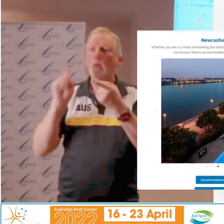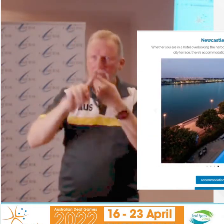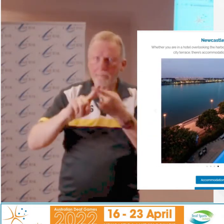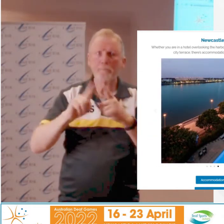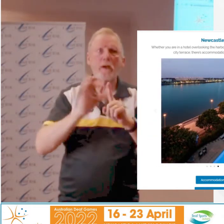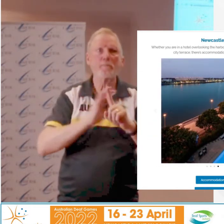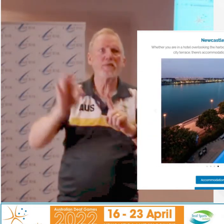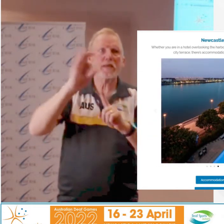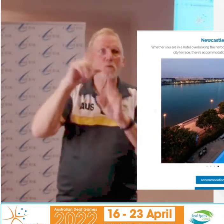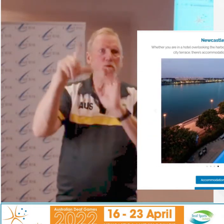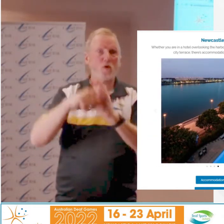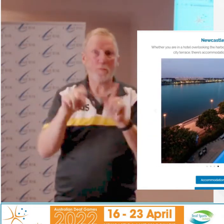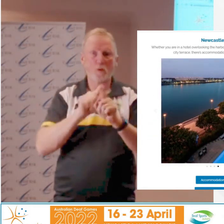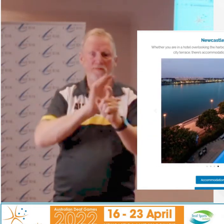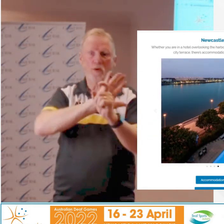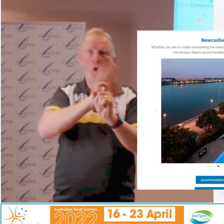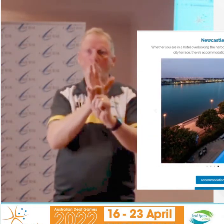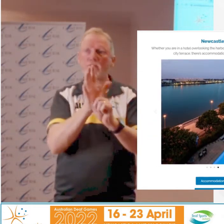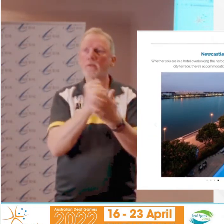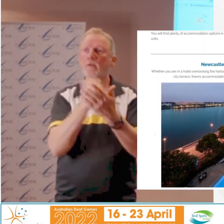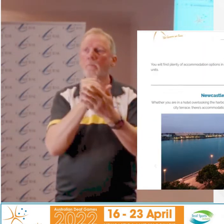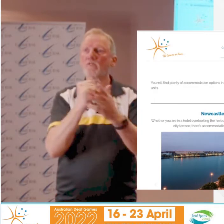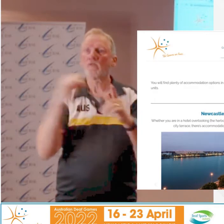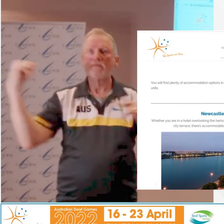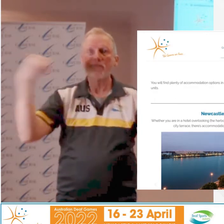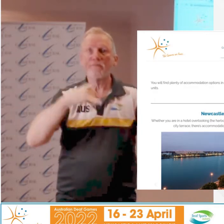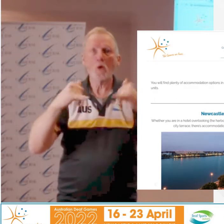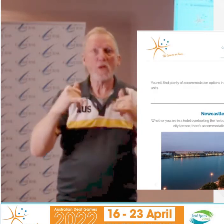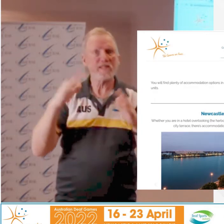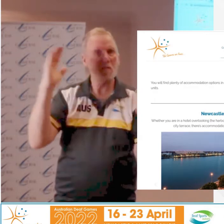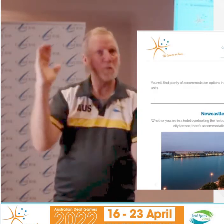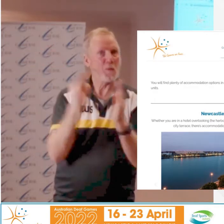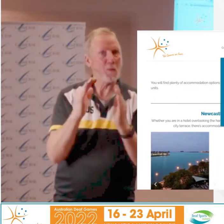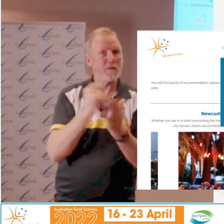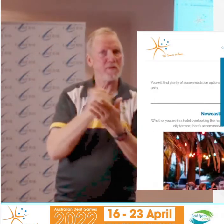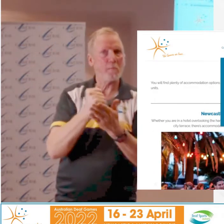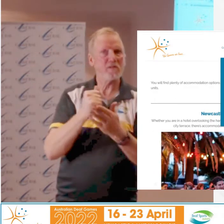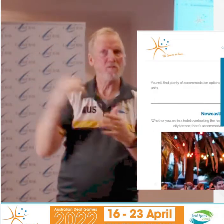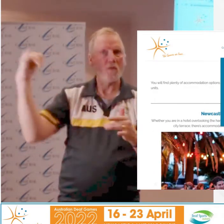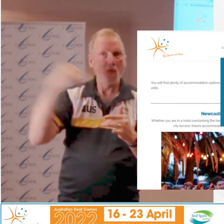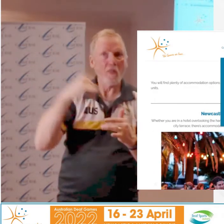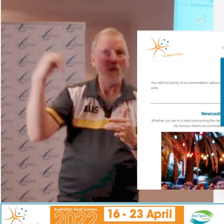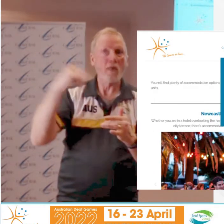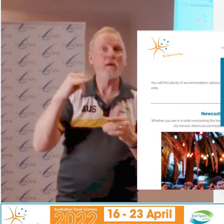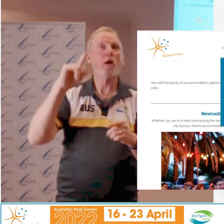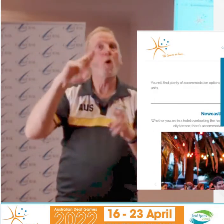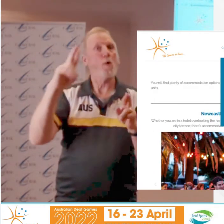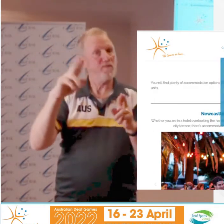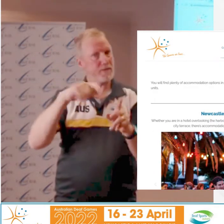newcastle we will keep updating that and we know we've covered that flights have been